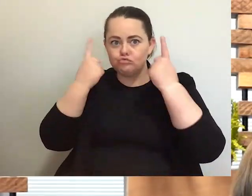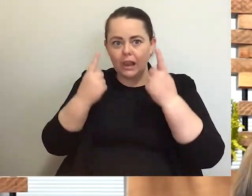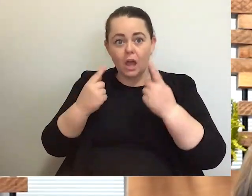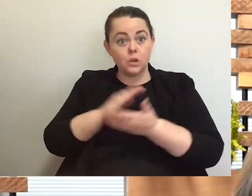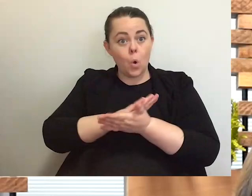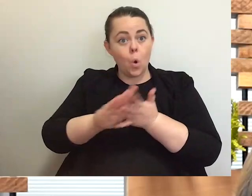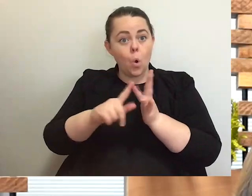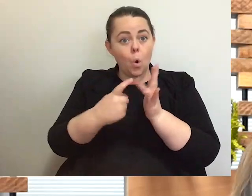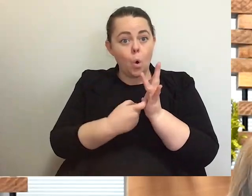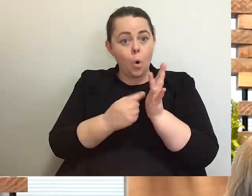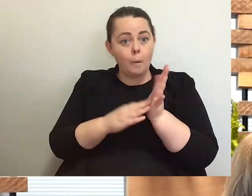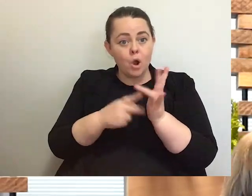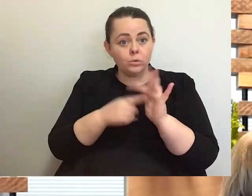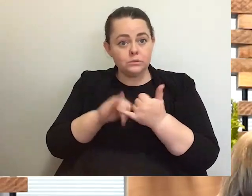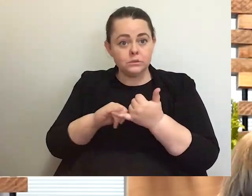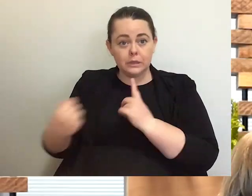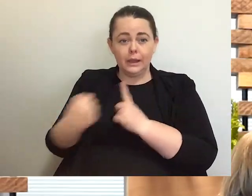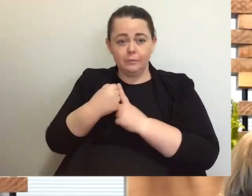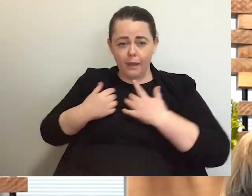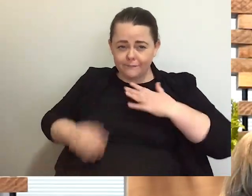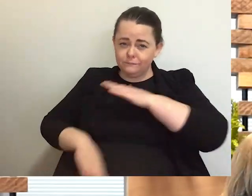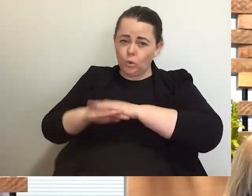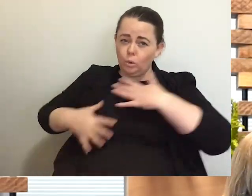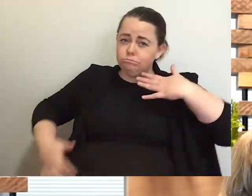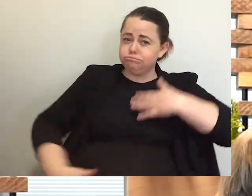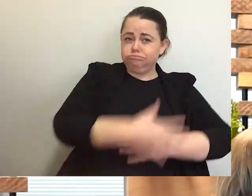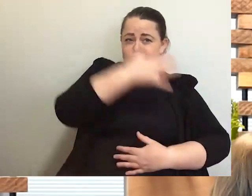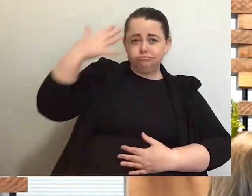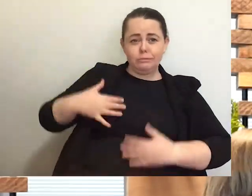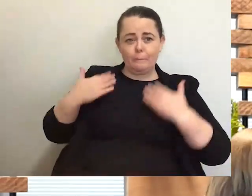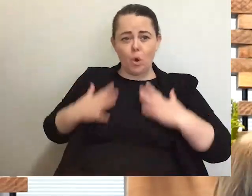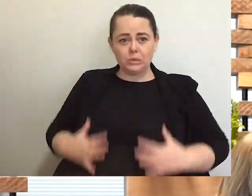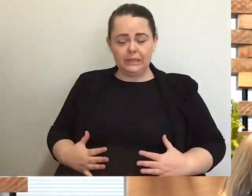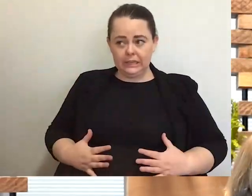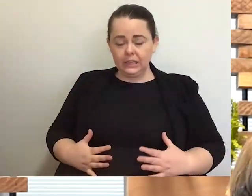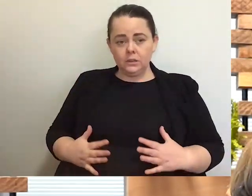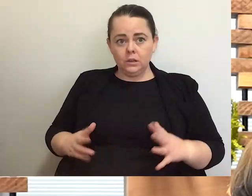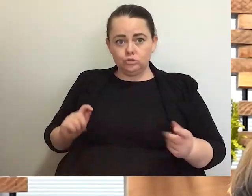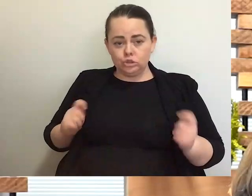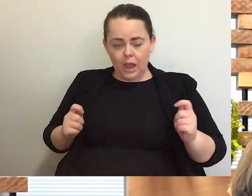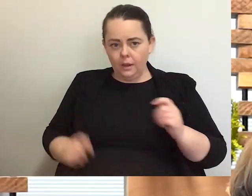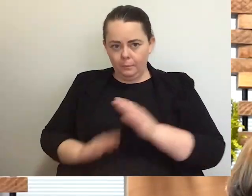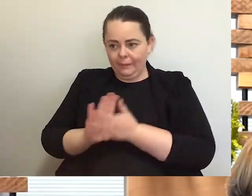And so, even if your experience of menopause is difficult,